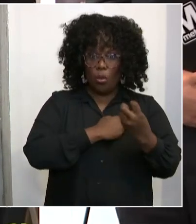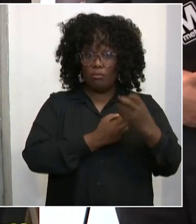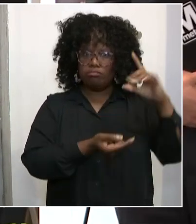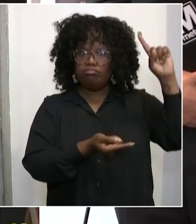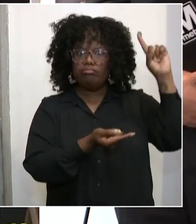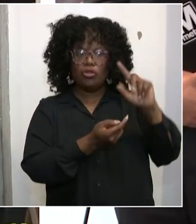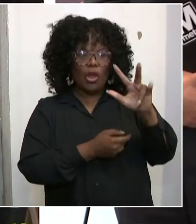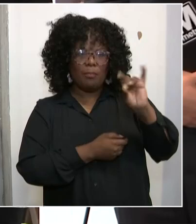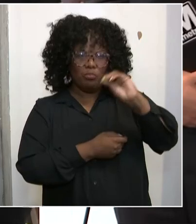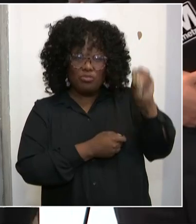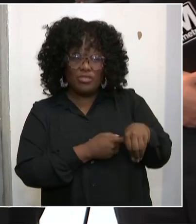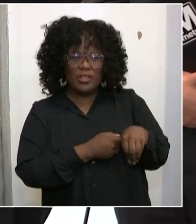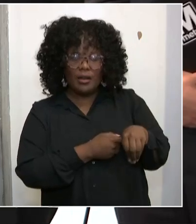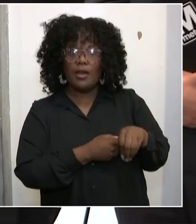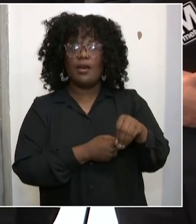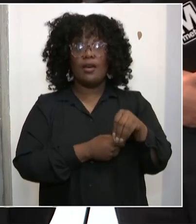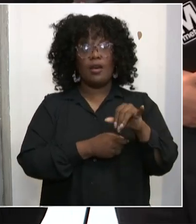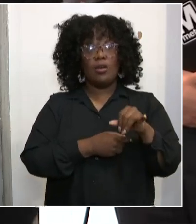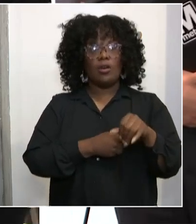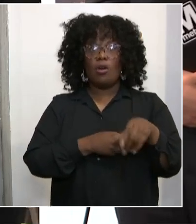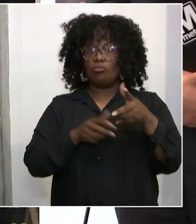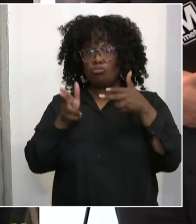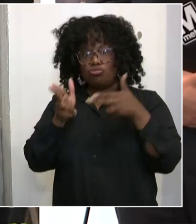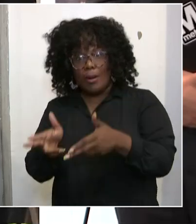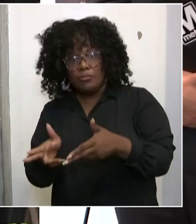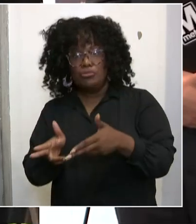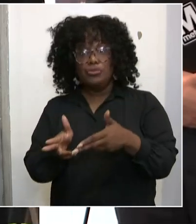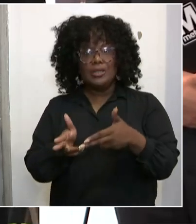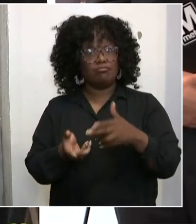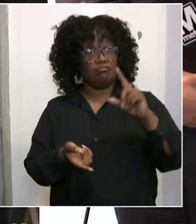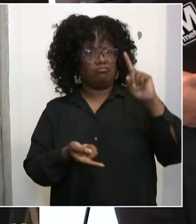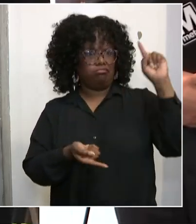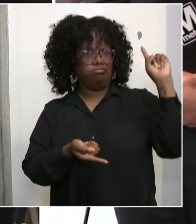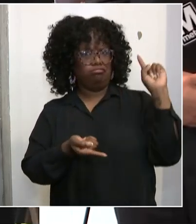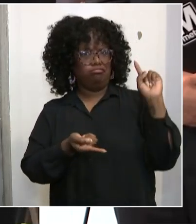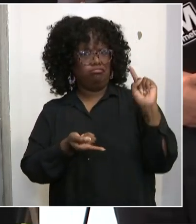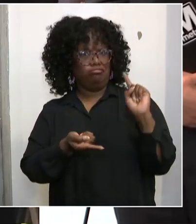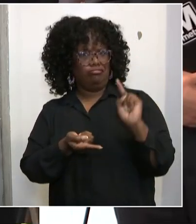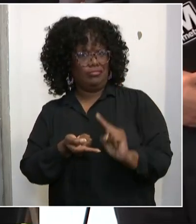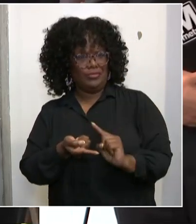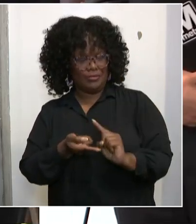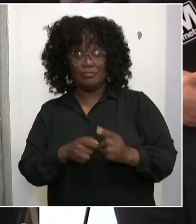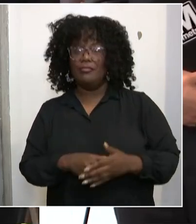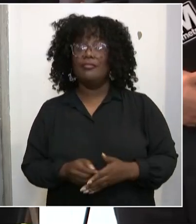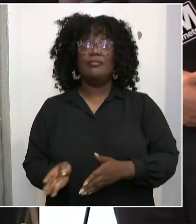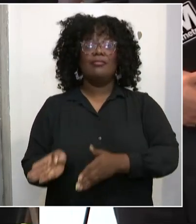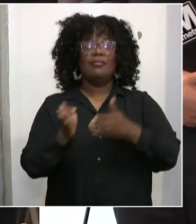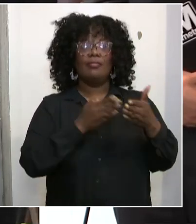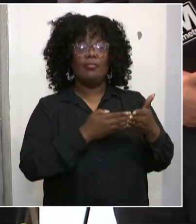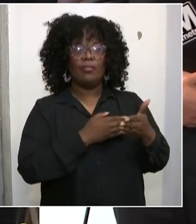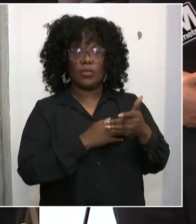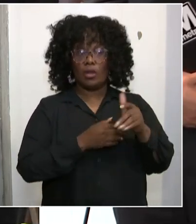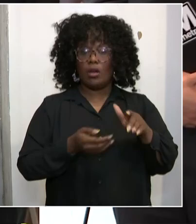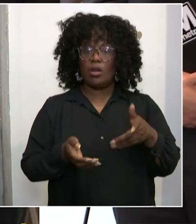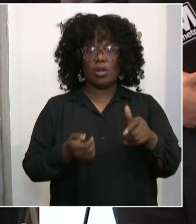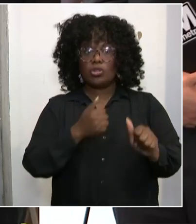20% reduction in assault with dangerous weapons. But with those decreases we realized we still have more work to do, uh,